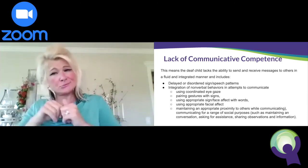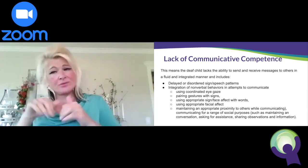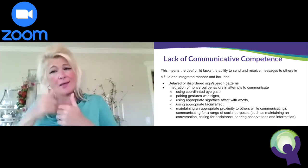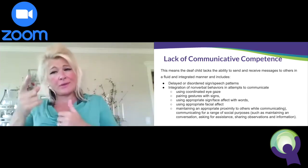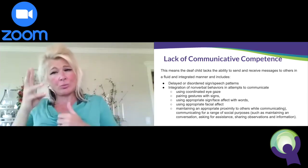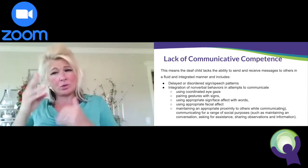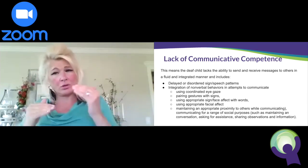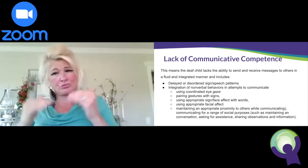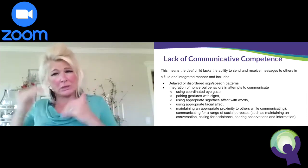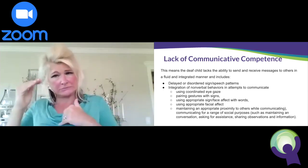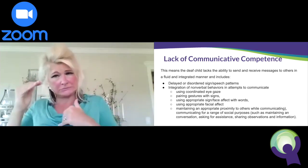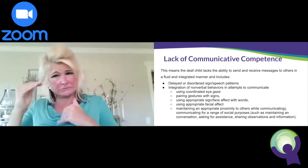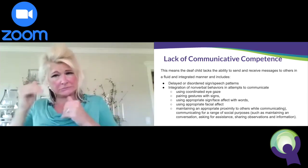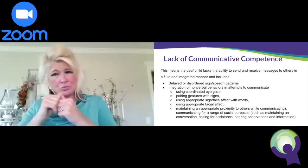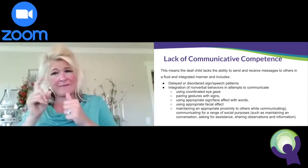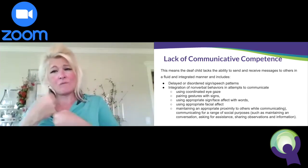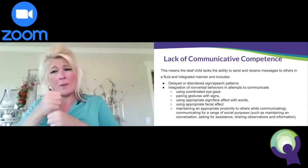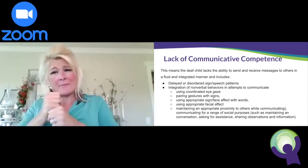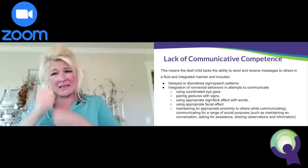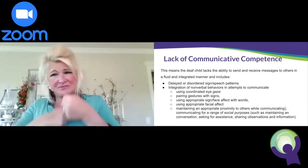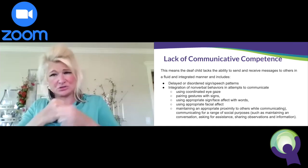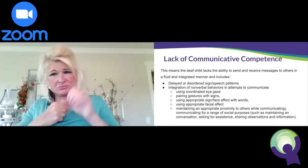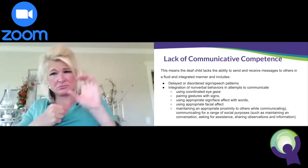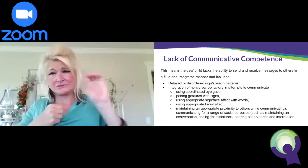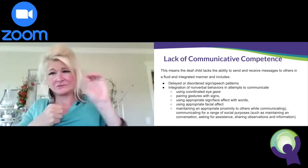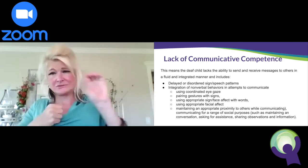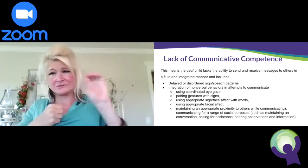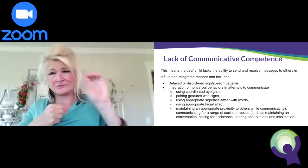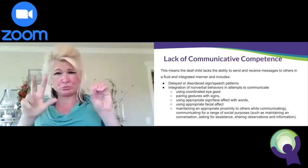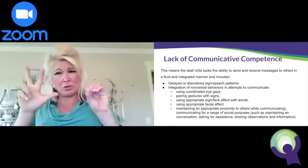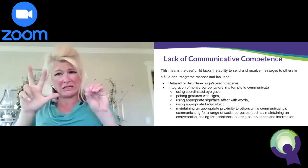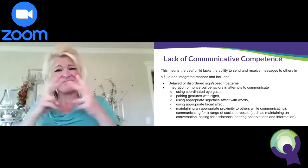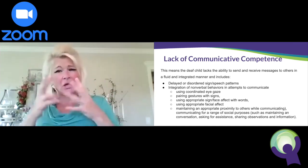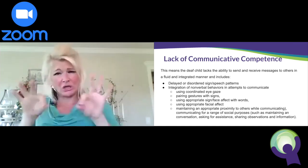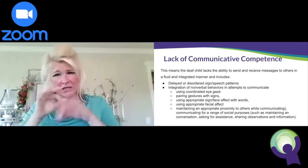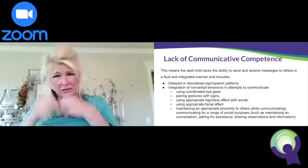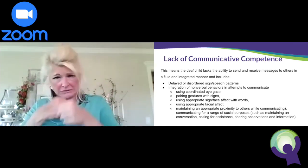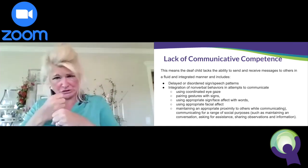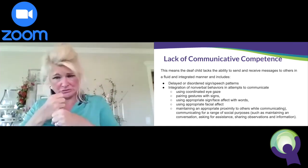Looking at that link their communication and communicative competence the...